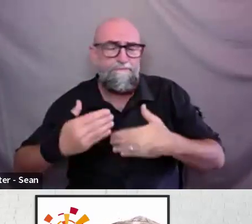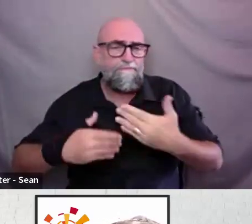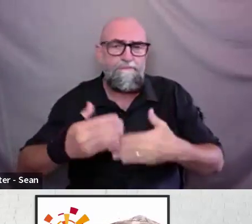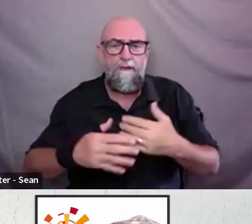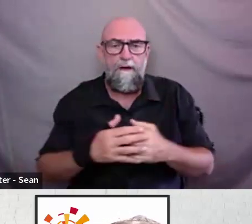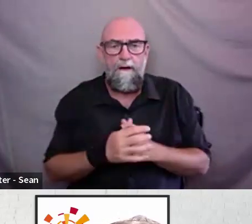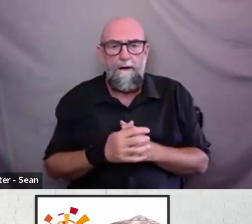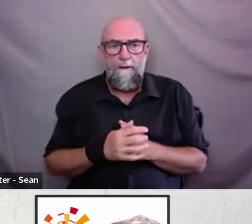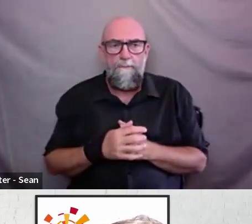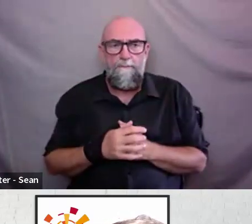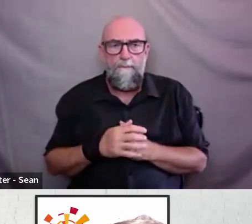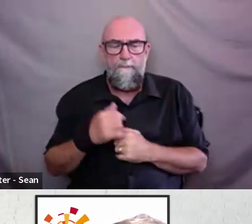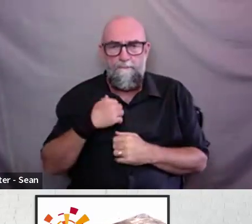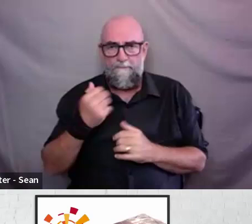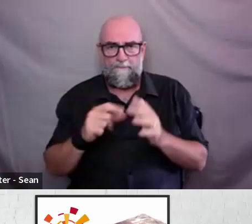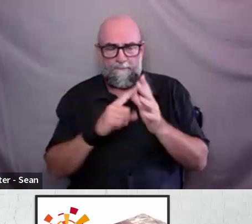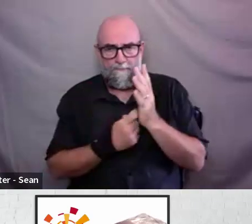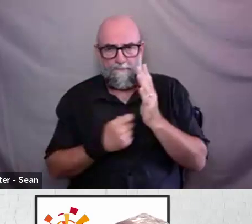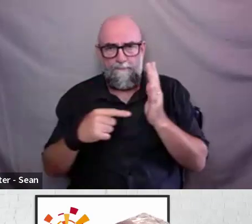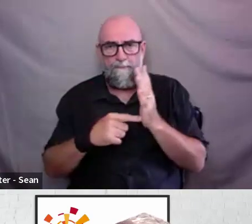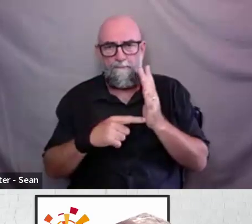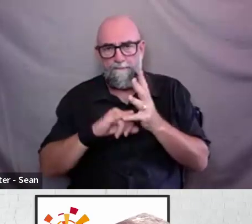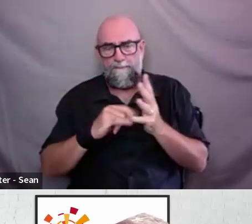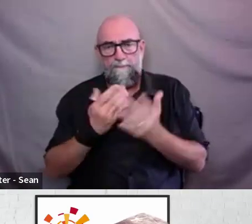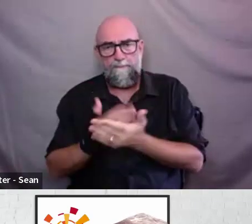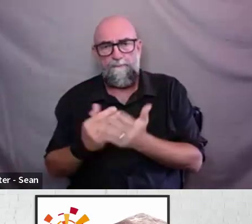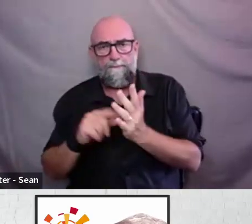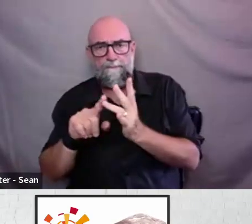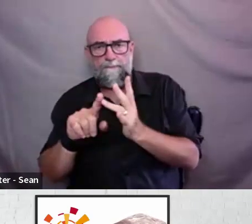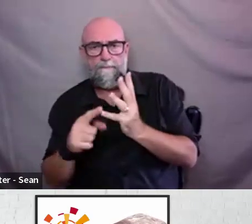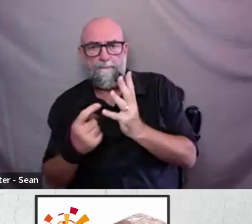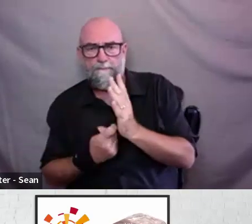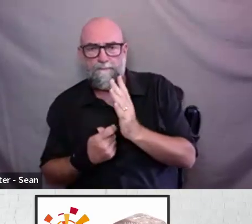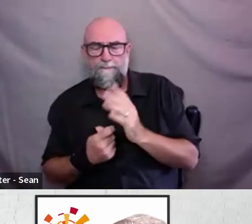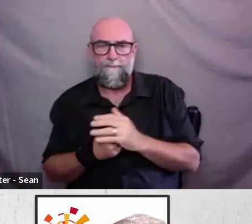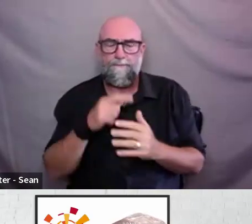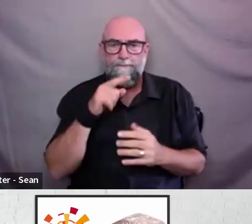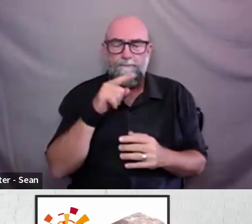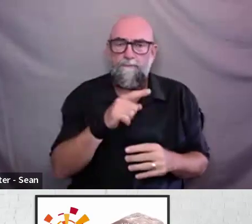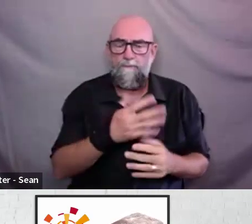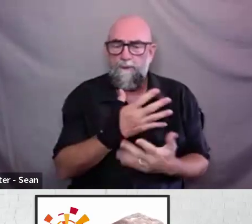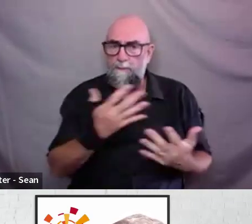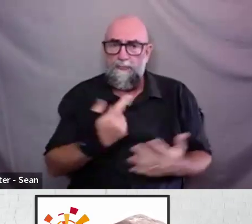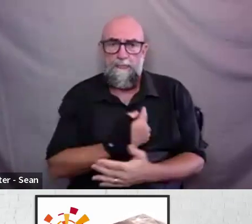during this country and is doing some incredible work coming up with examples, the is a